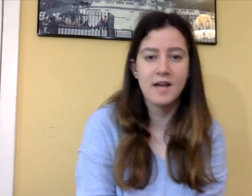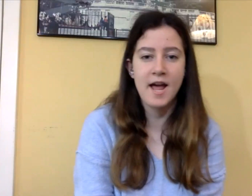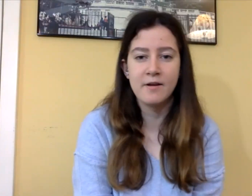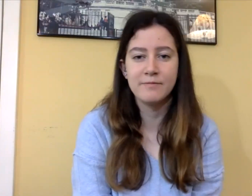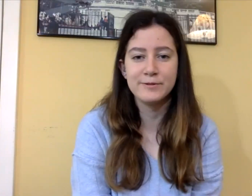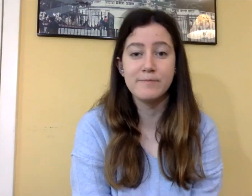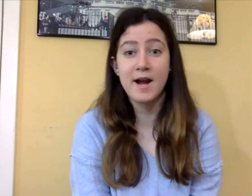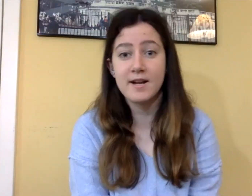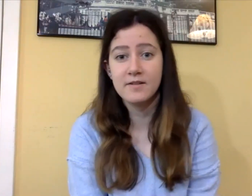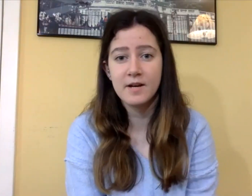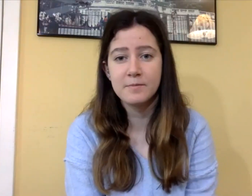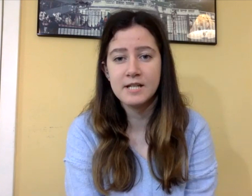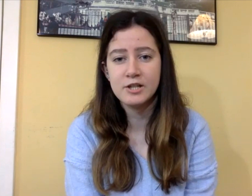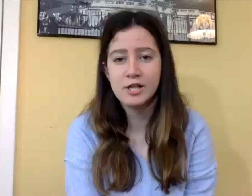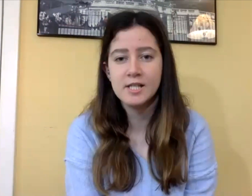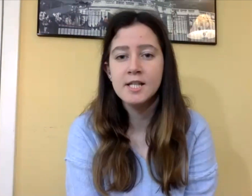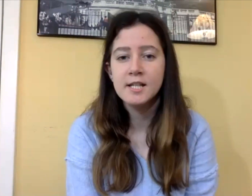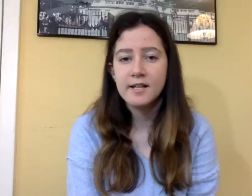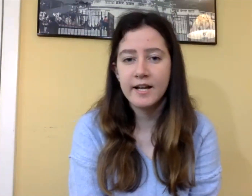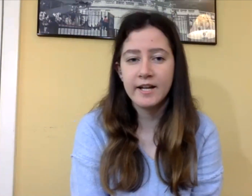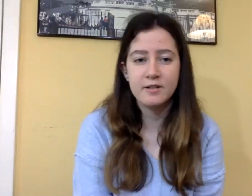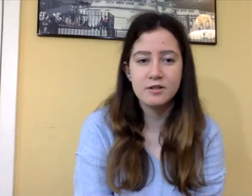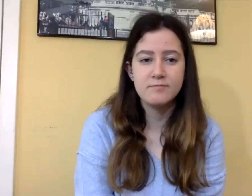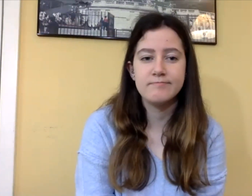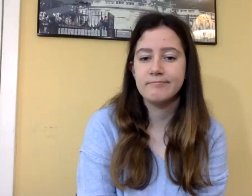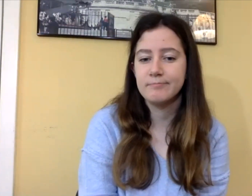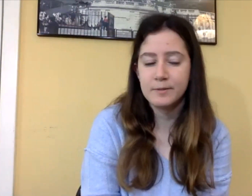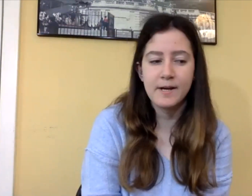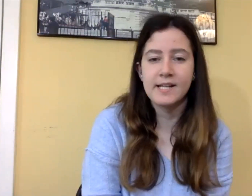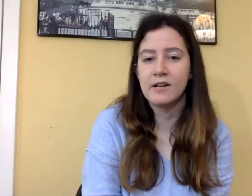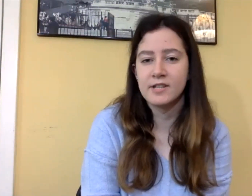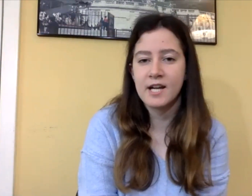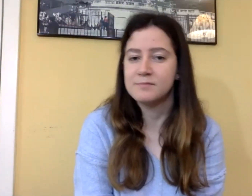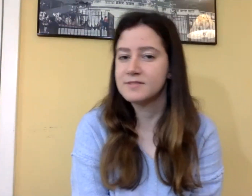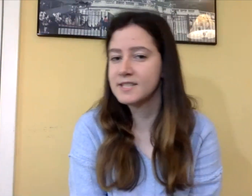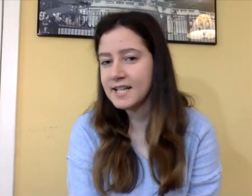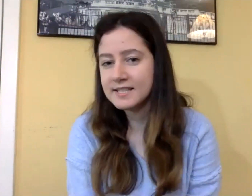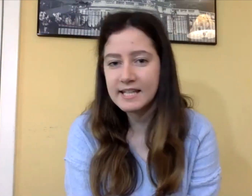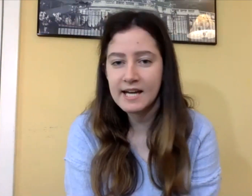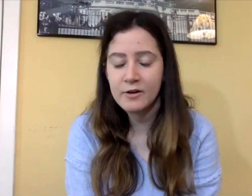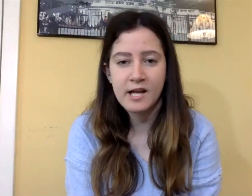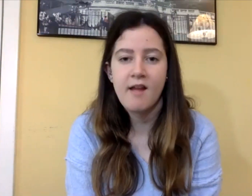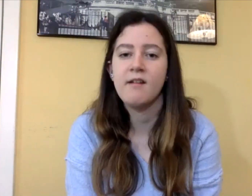I was reminded of that petition and just put it back out there. Sent that link out again